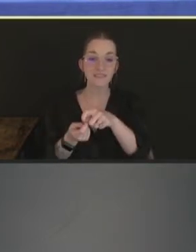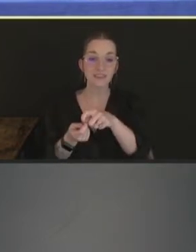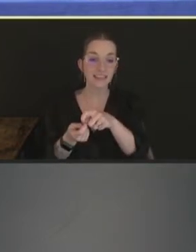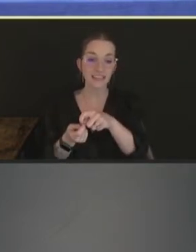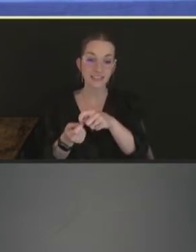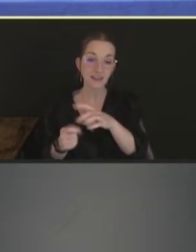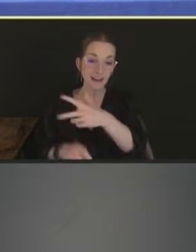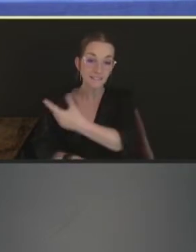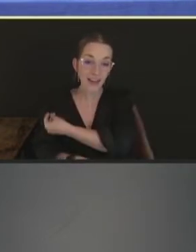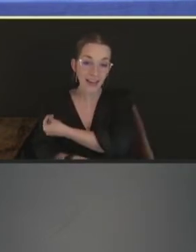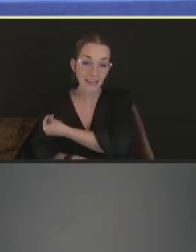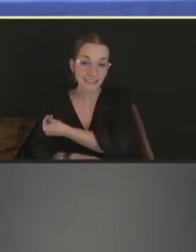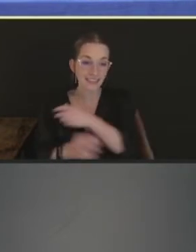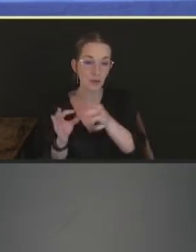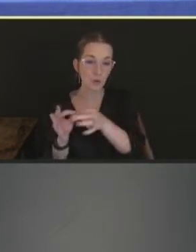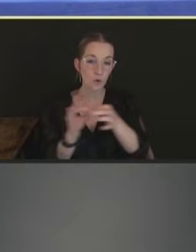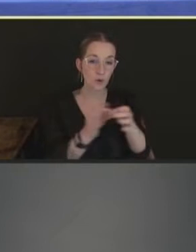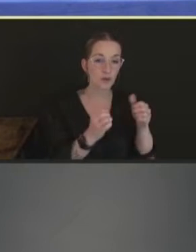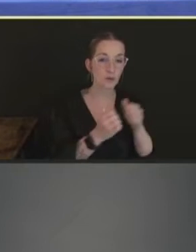conditions later on.